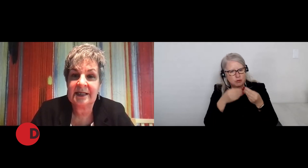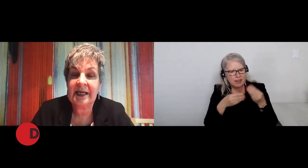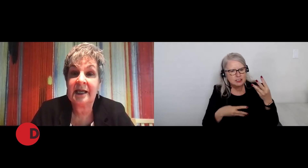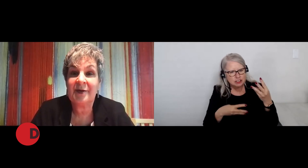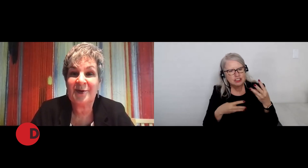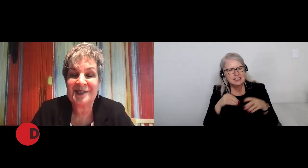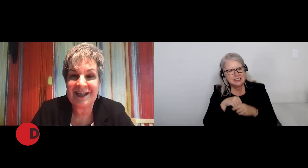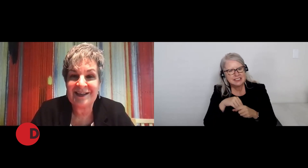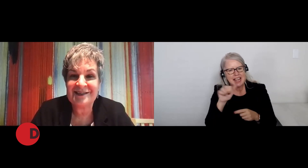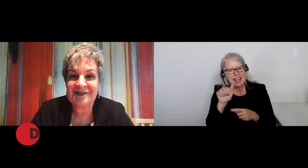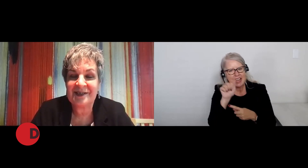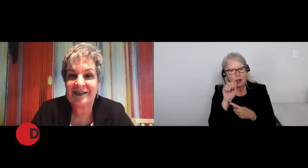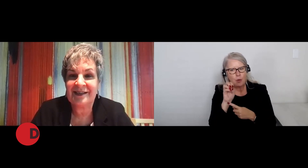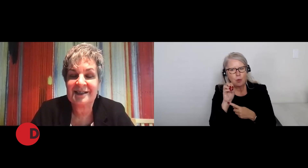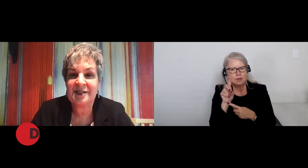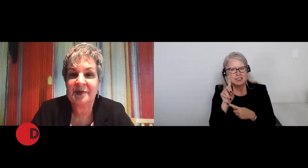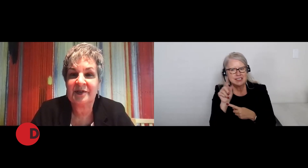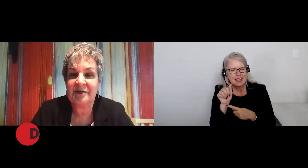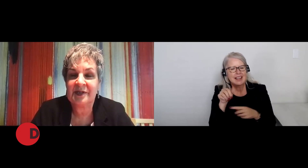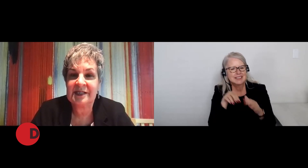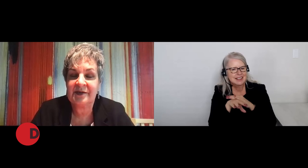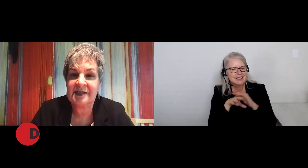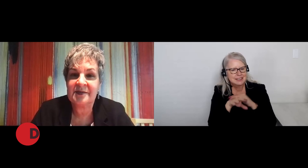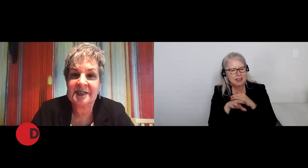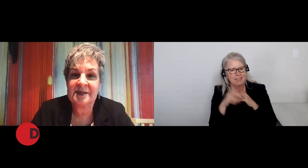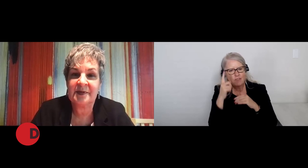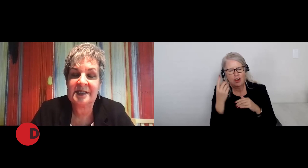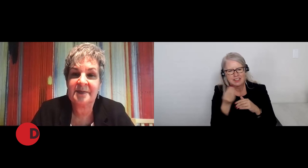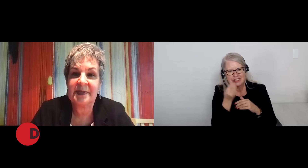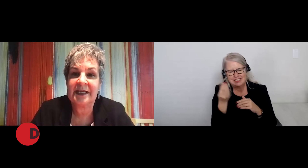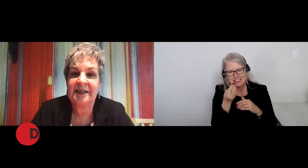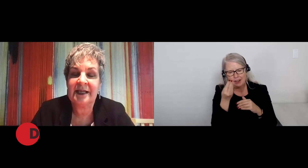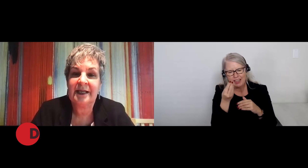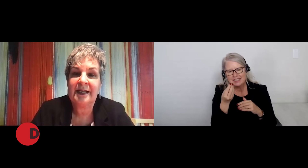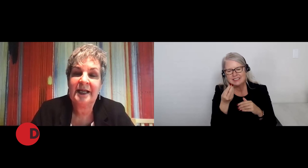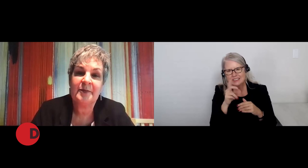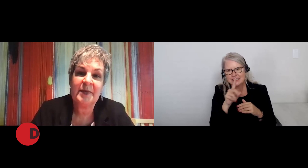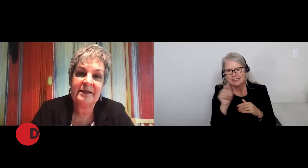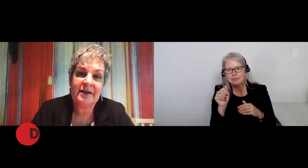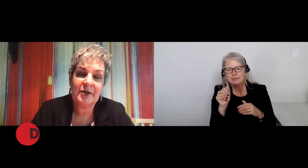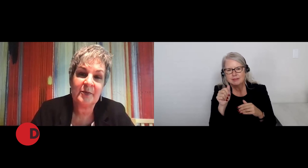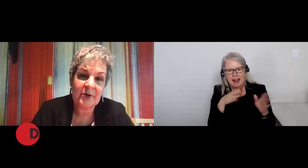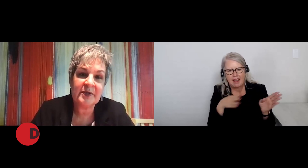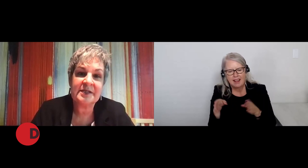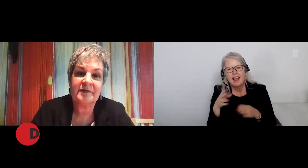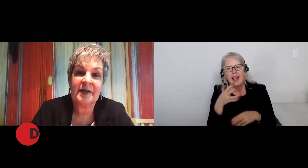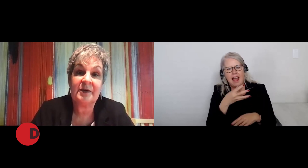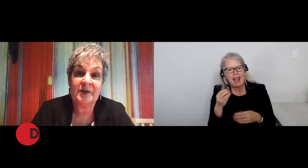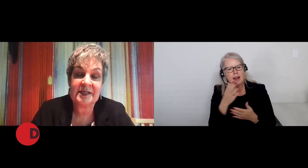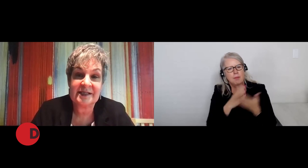requirements of the Accessibility for Ontarians with Disabilities Act